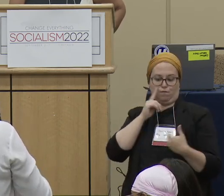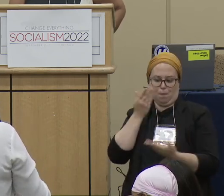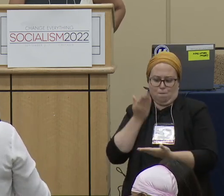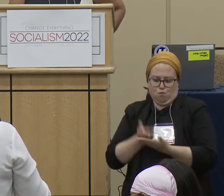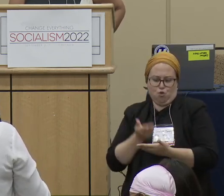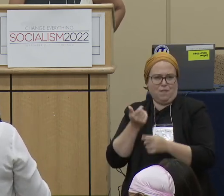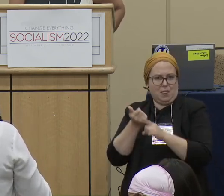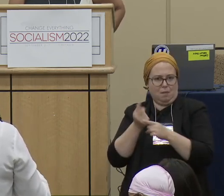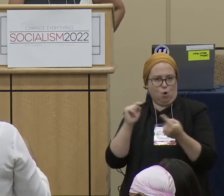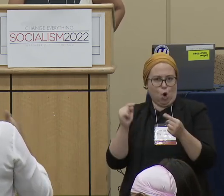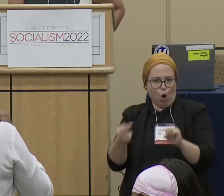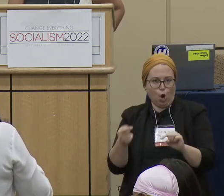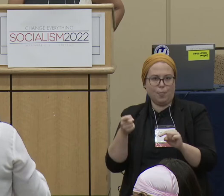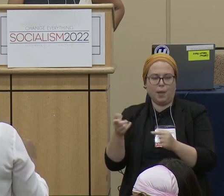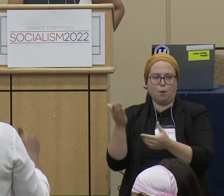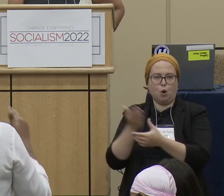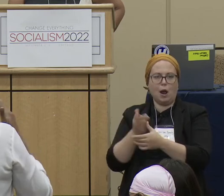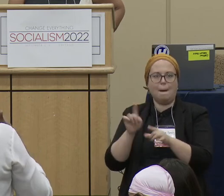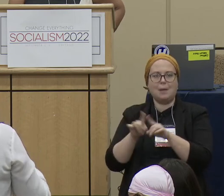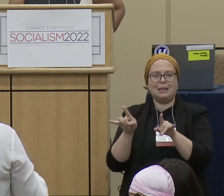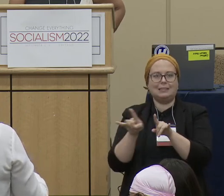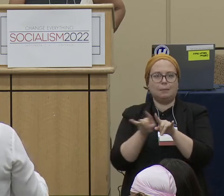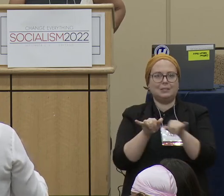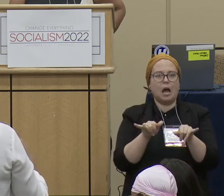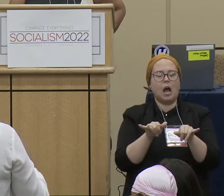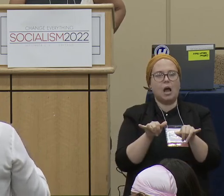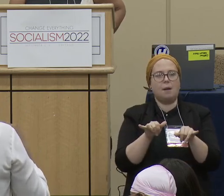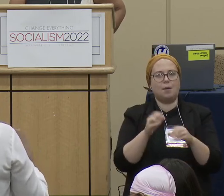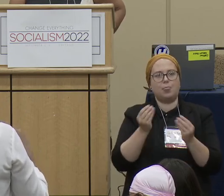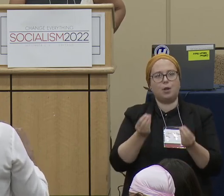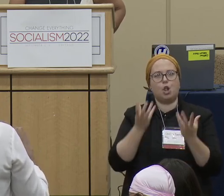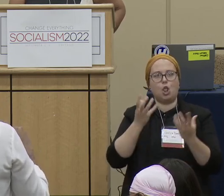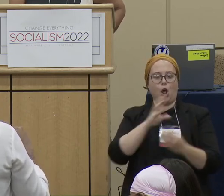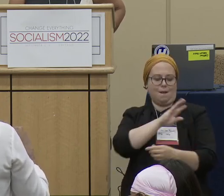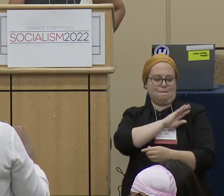they were hurt, they were harassed. But, at the same